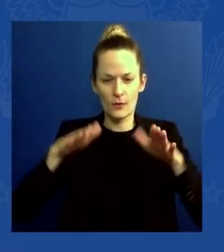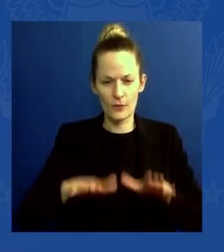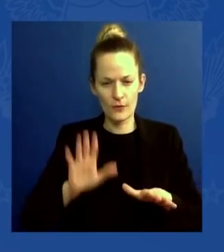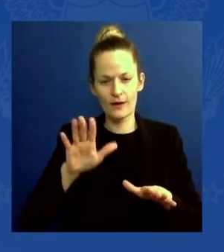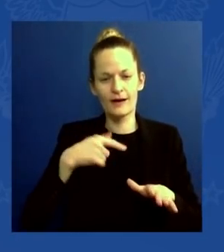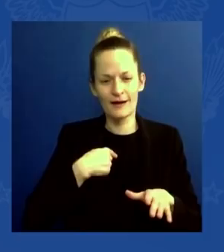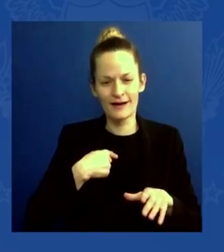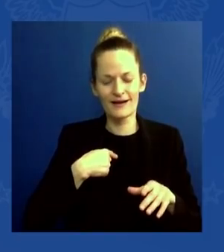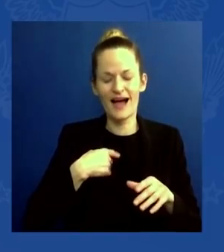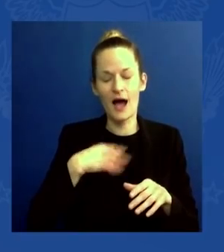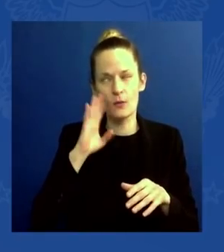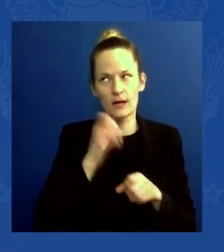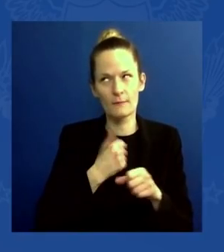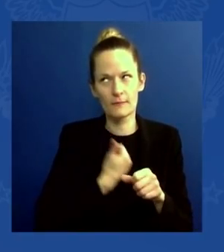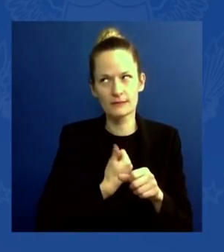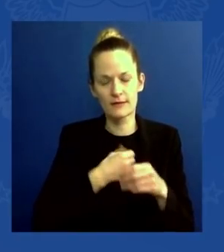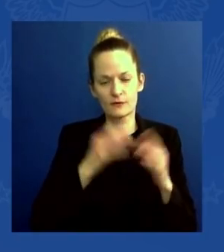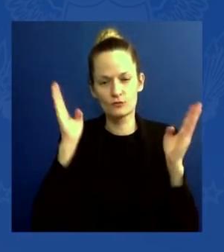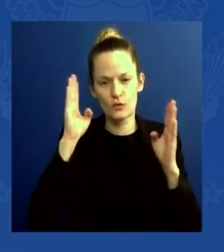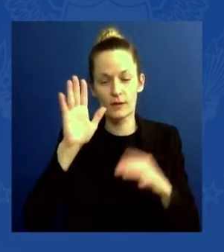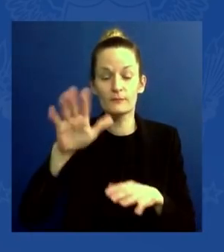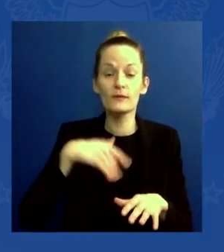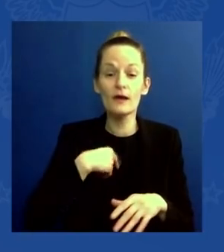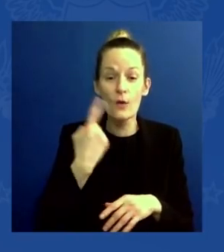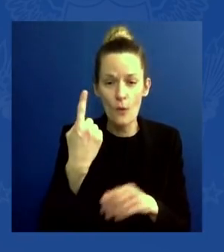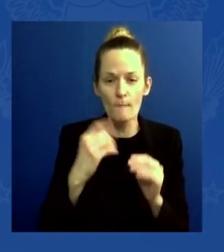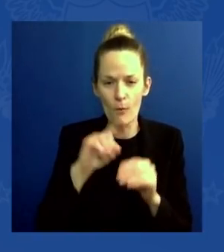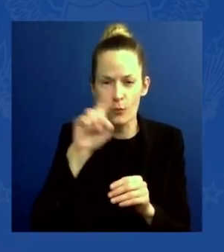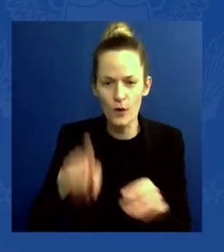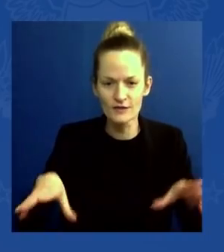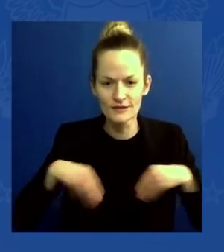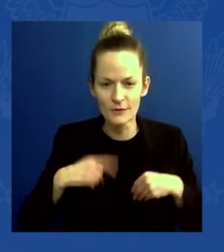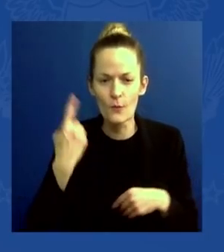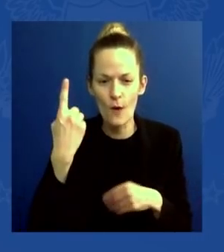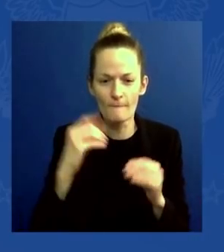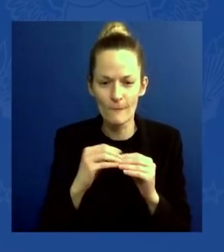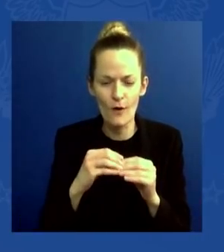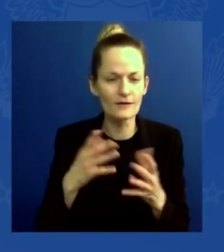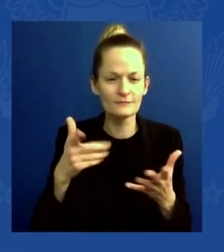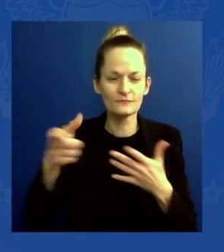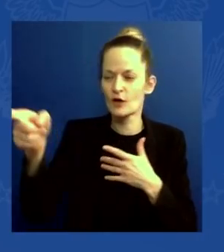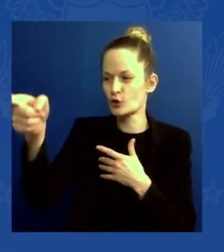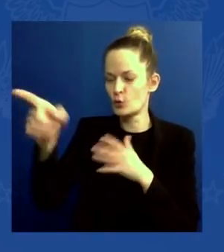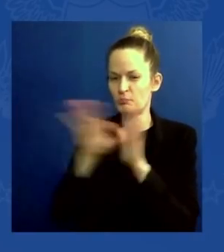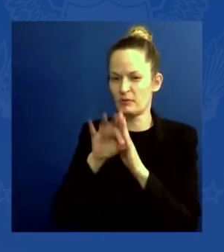The Press: Mr. President, when can Americans expect to see the impact of the infrastructure bill? And when do you think the Build Back Better bill